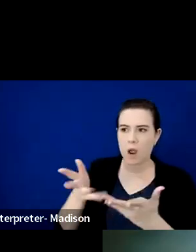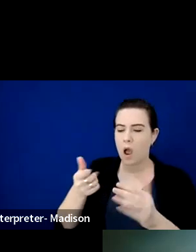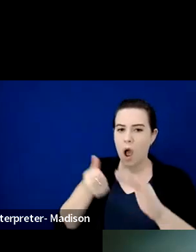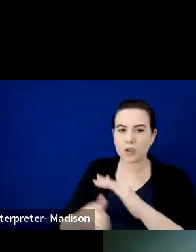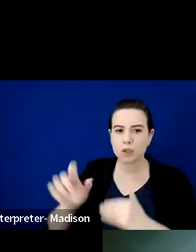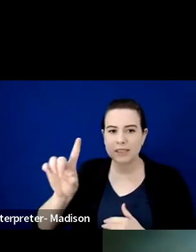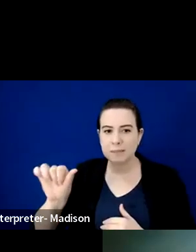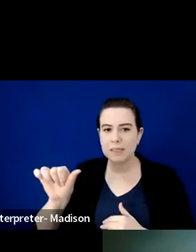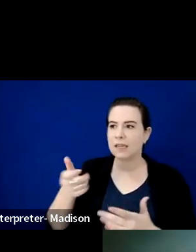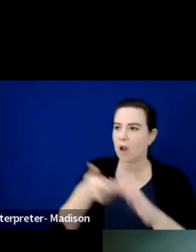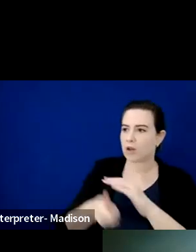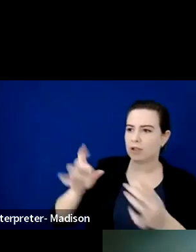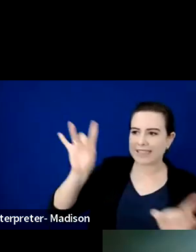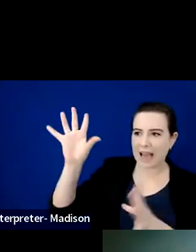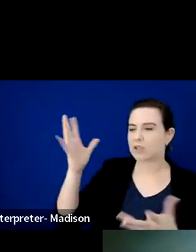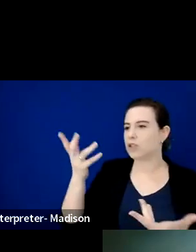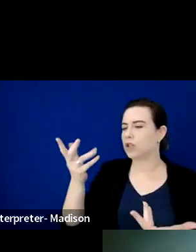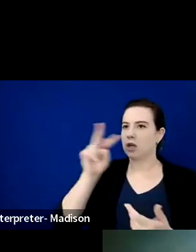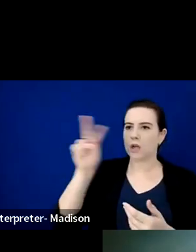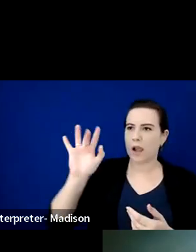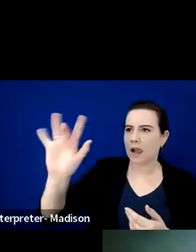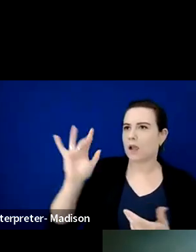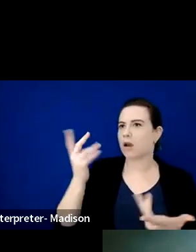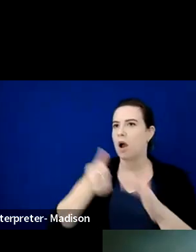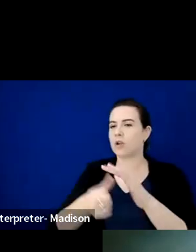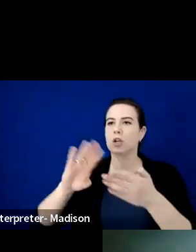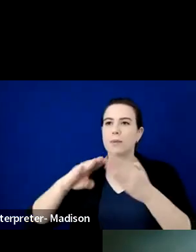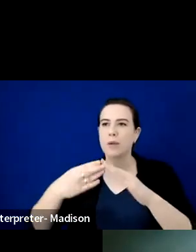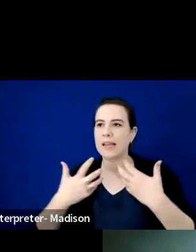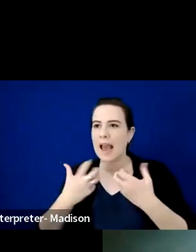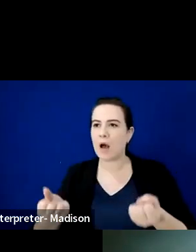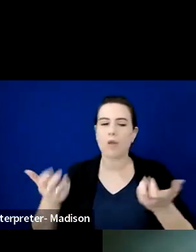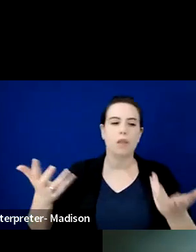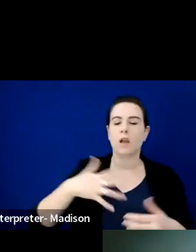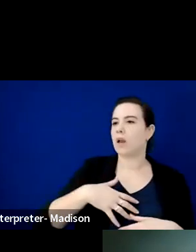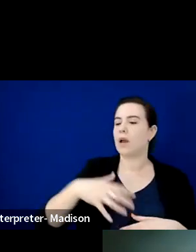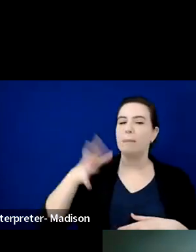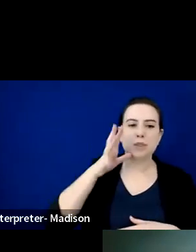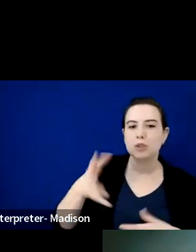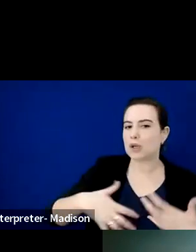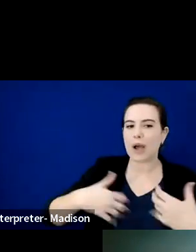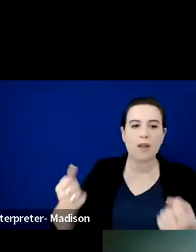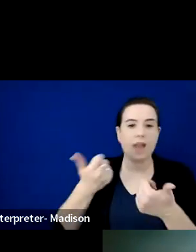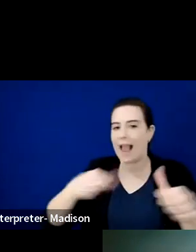Stay on the website and look at anything that might be relevant. Is it -- you know, is it under disability, is it under disaster?